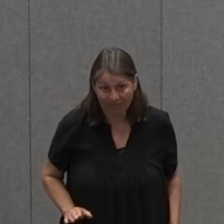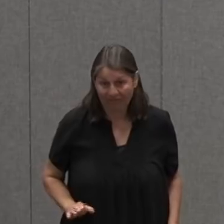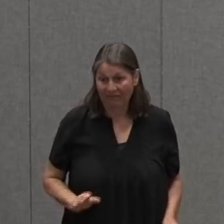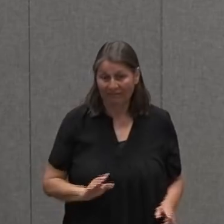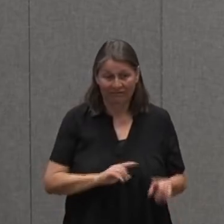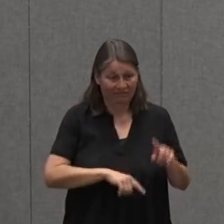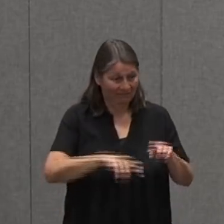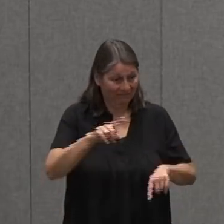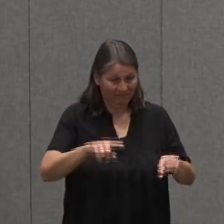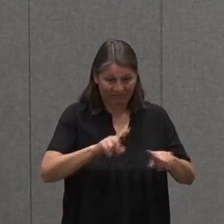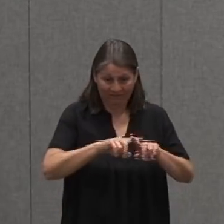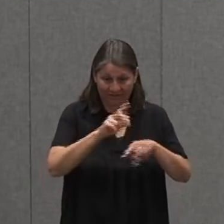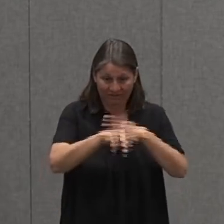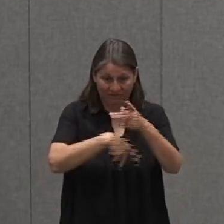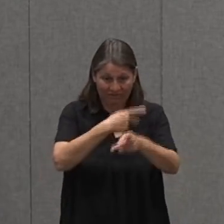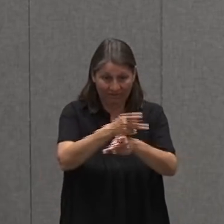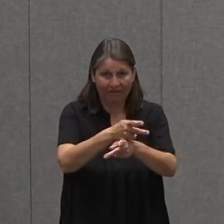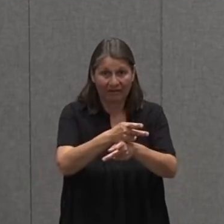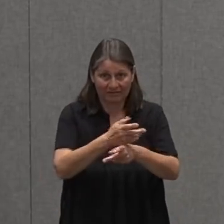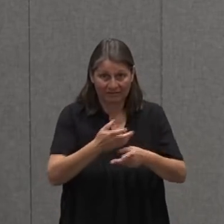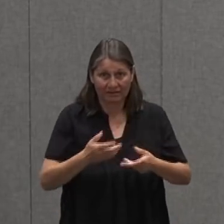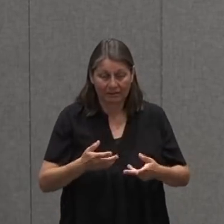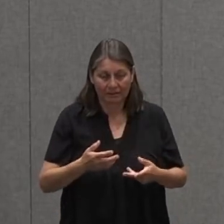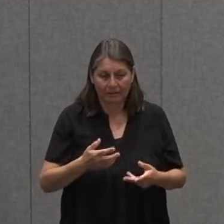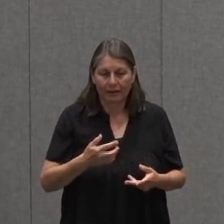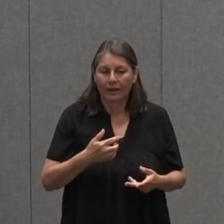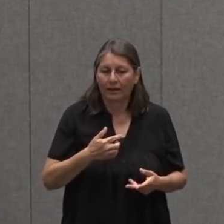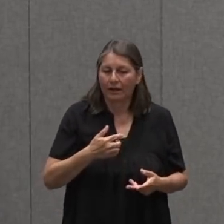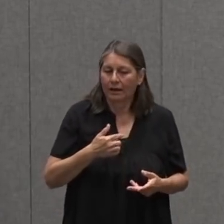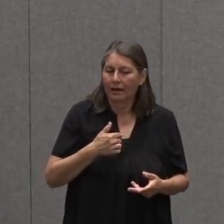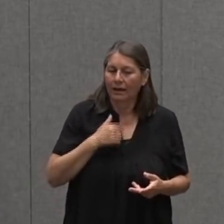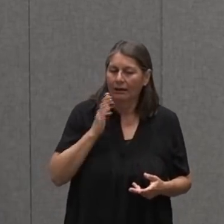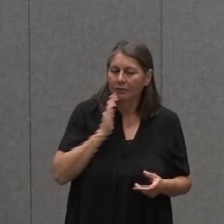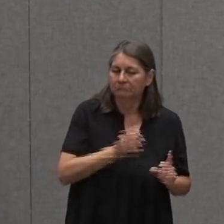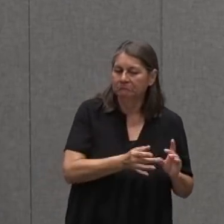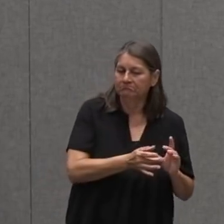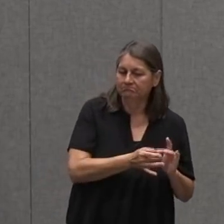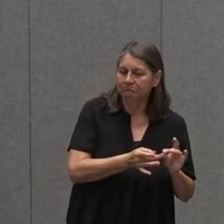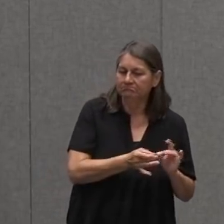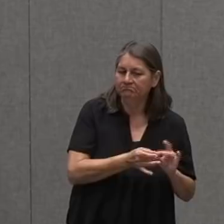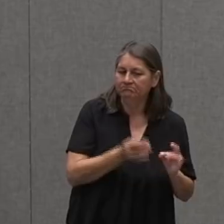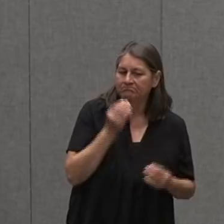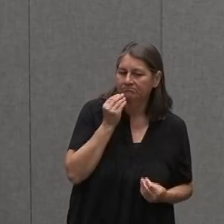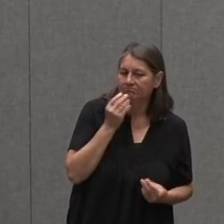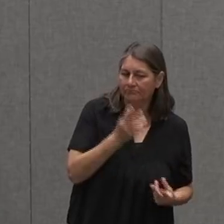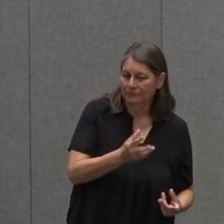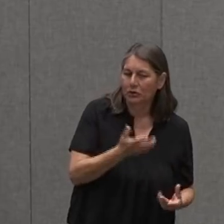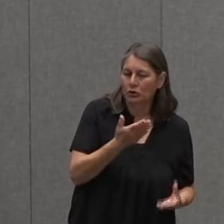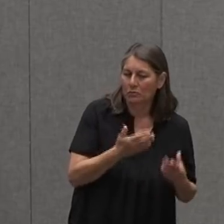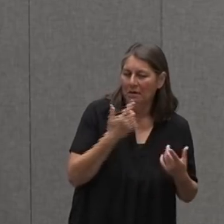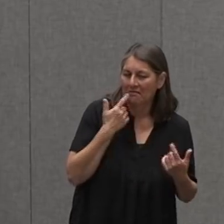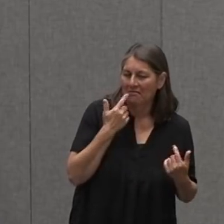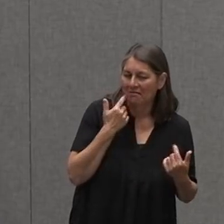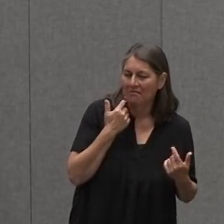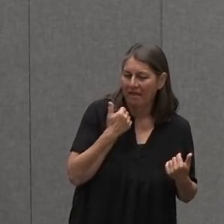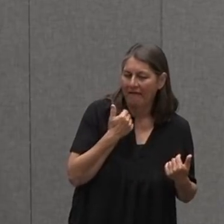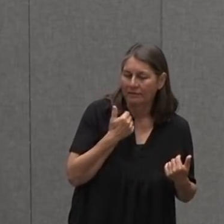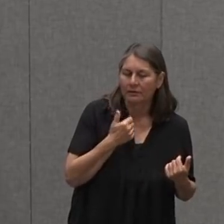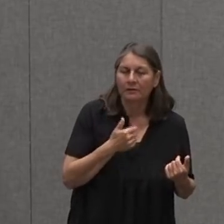And I actually have a very short story I'll tell you that'll probably give you a good laugh, or it should give you a good laugh.